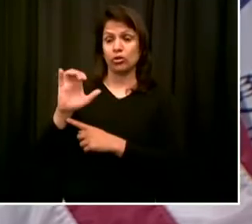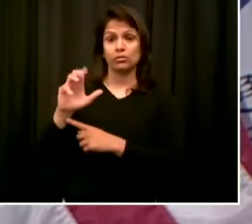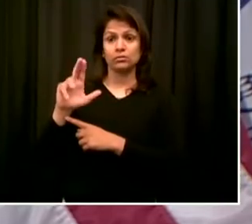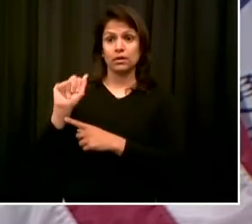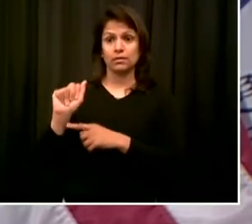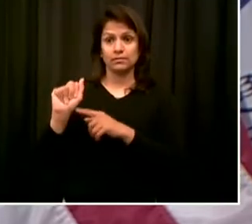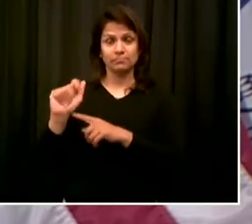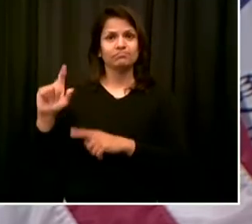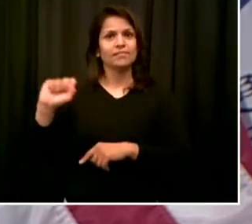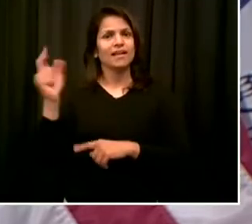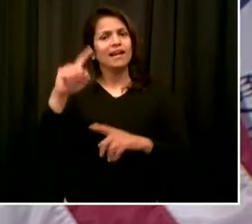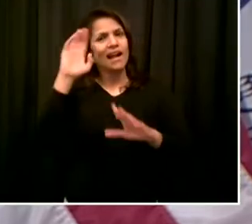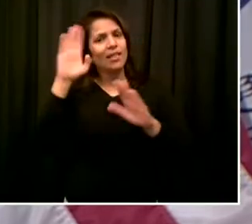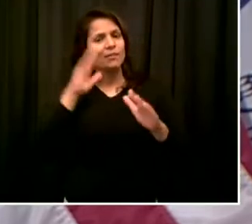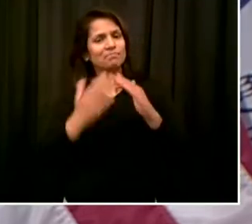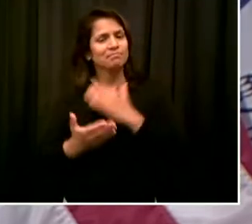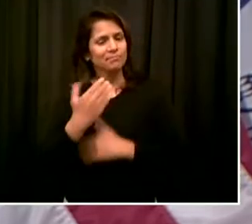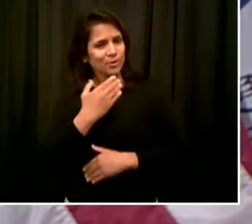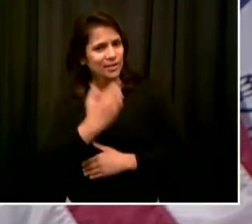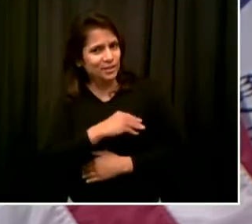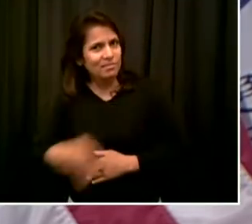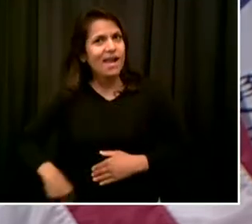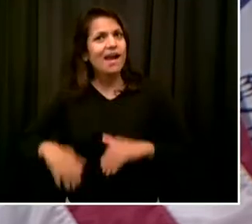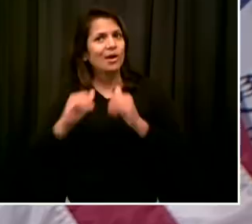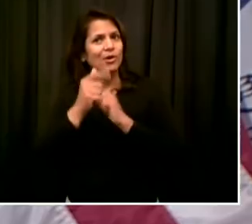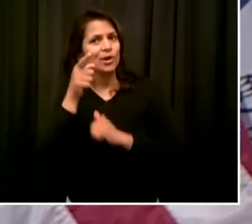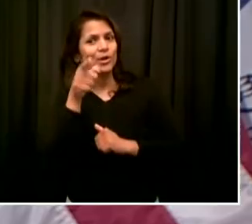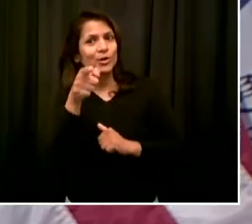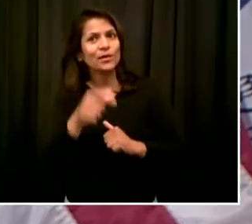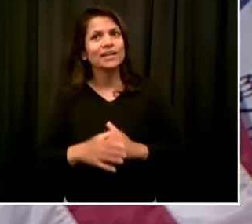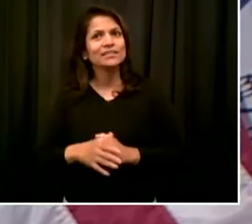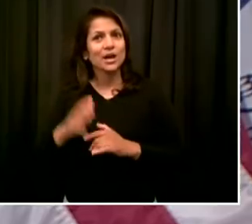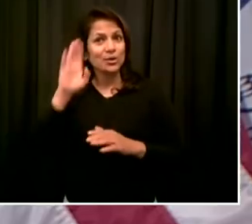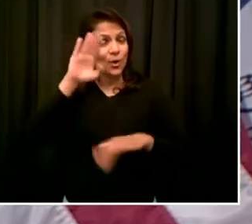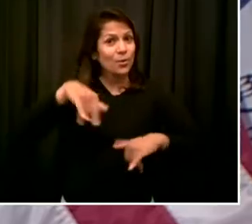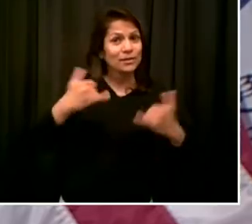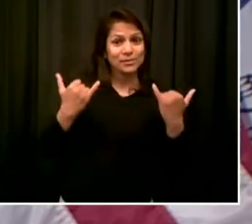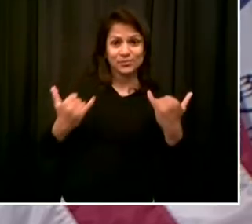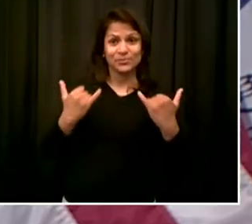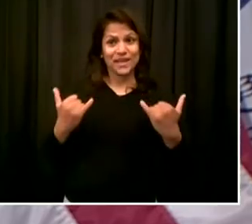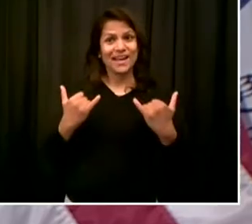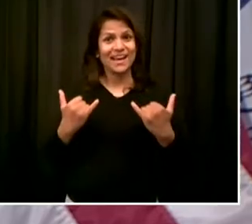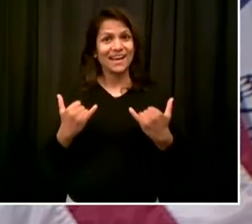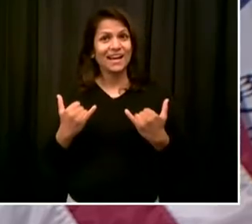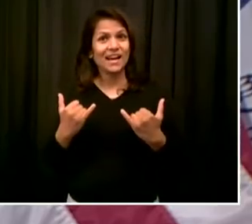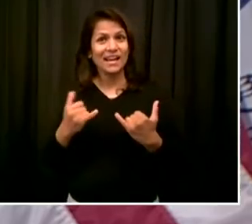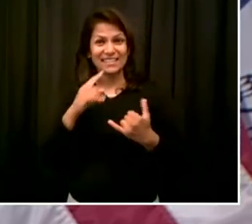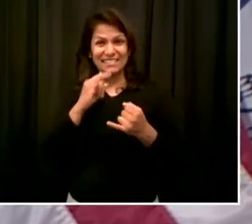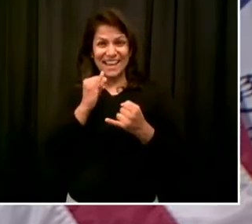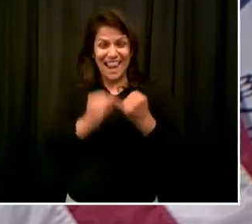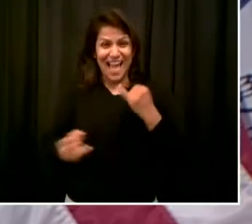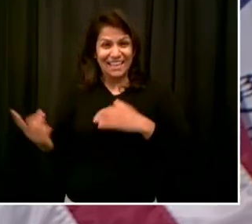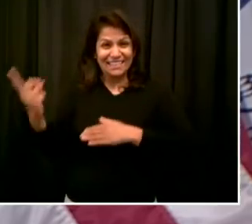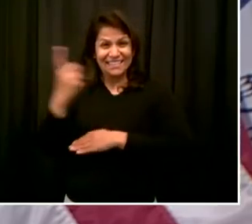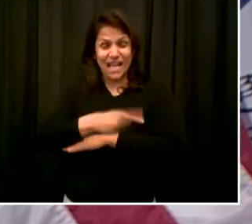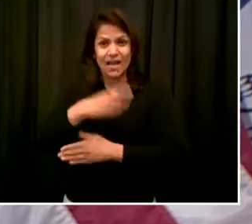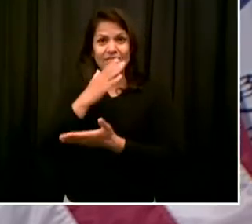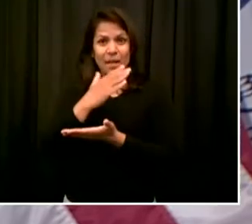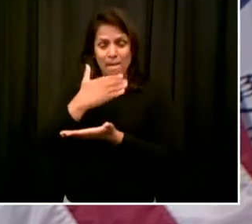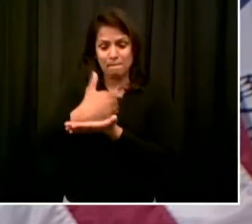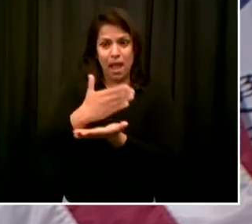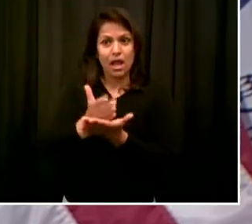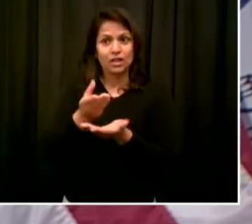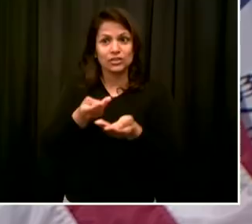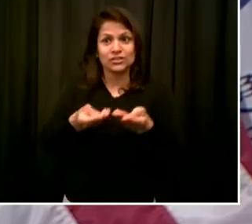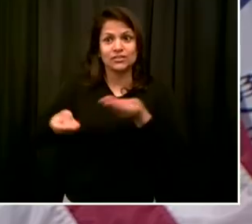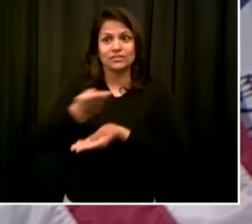MARSHA.